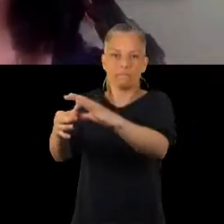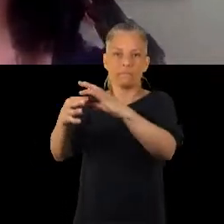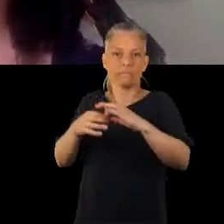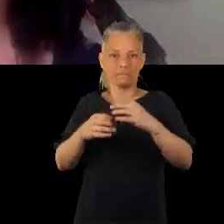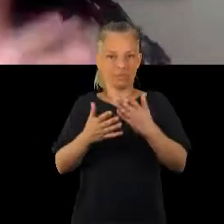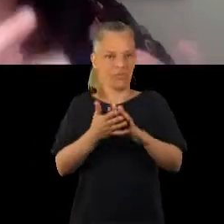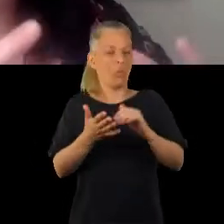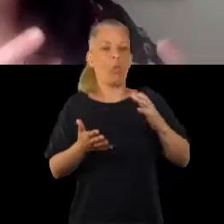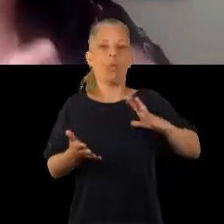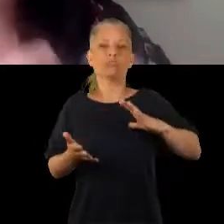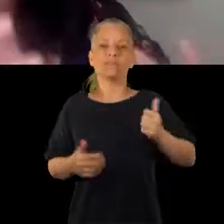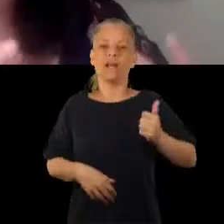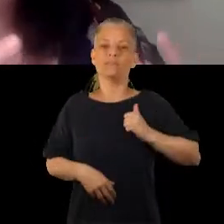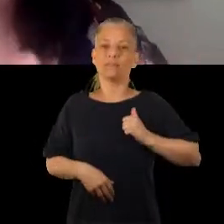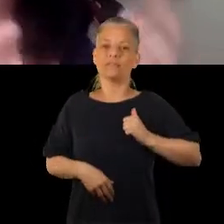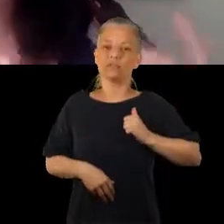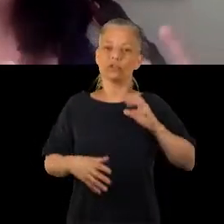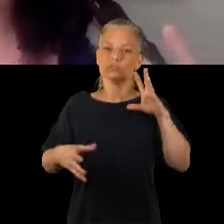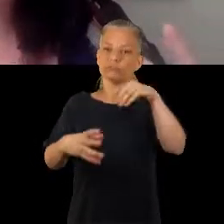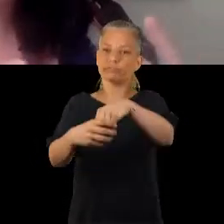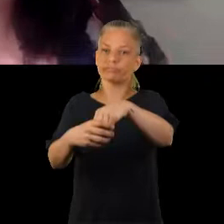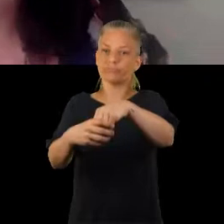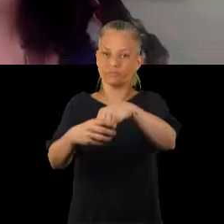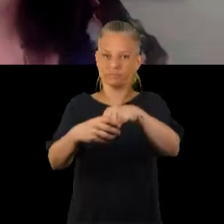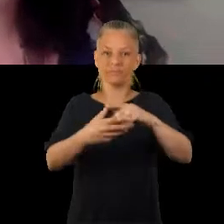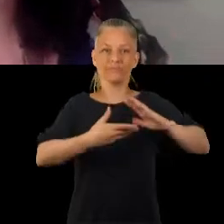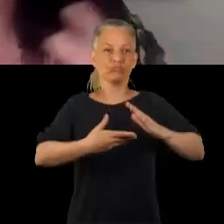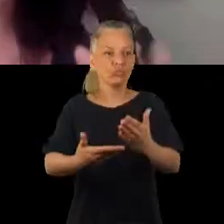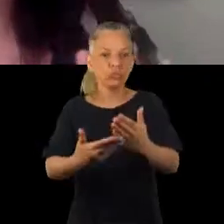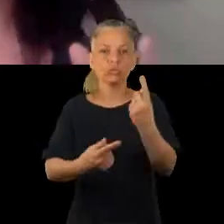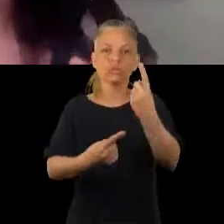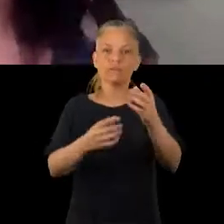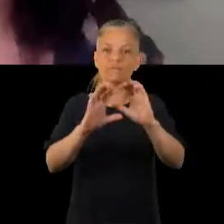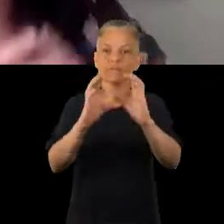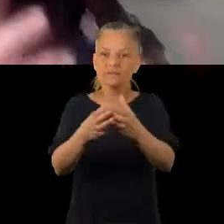like supervision and management and wellbeing support is already there. So how do we make sure